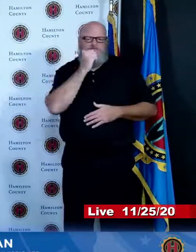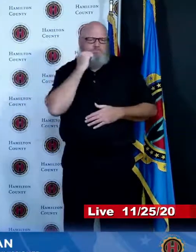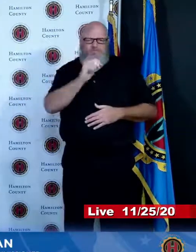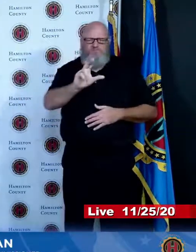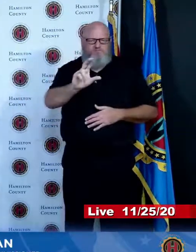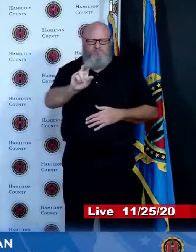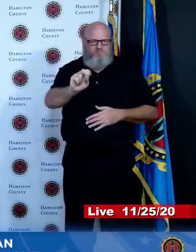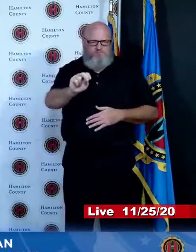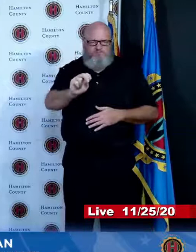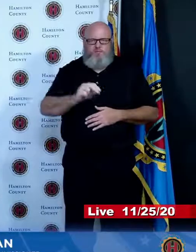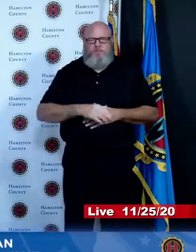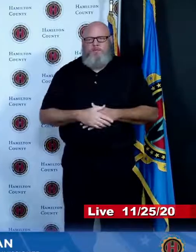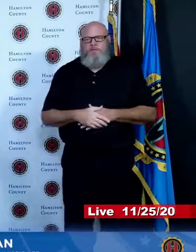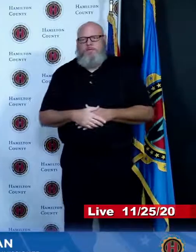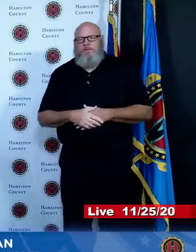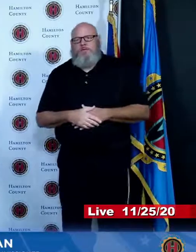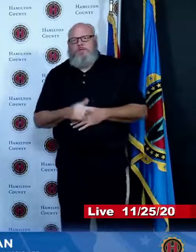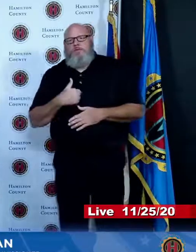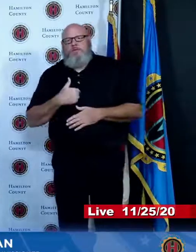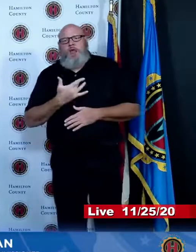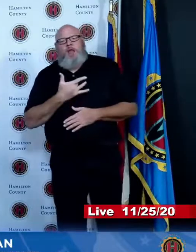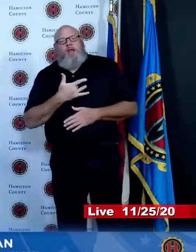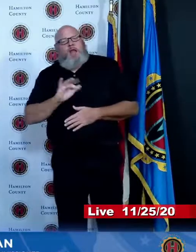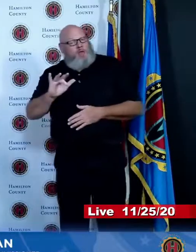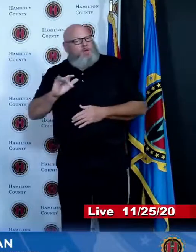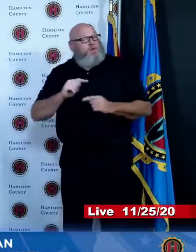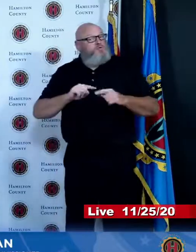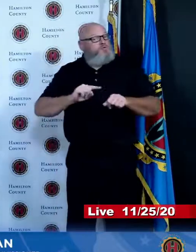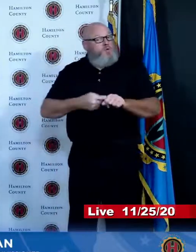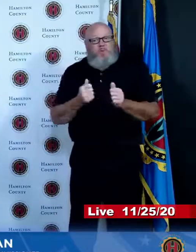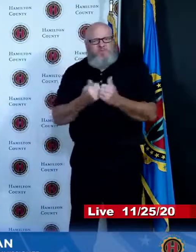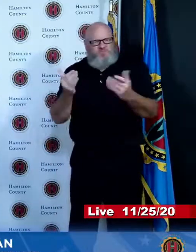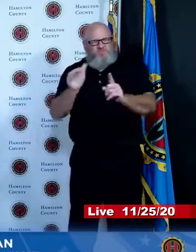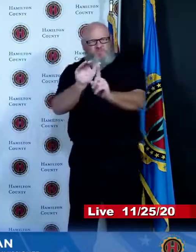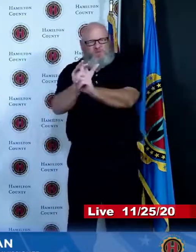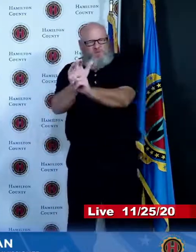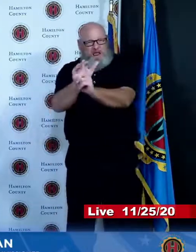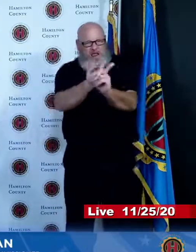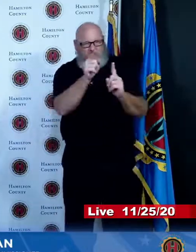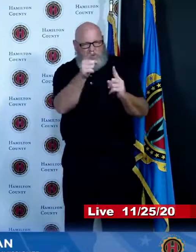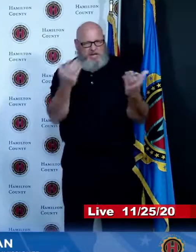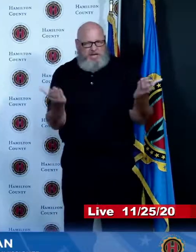to start off with reminding people that hamilton County has great access to testing so if you want